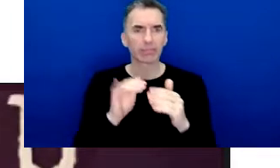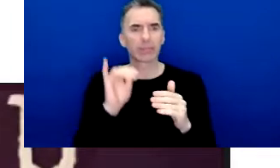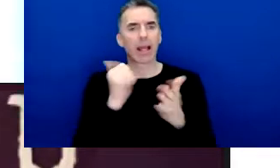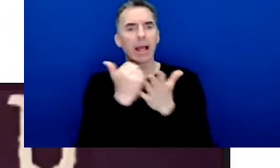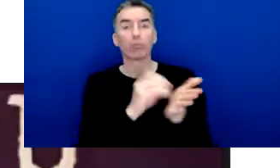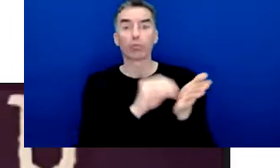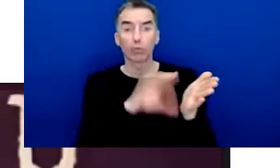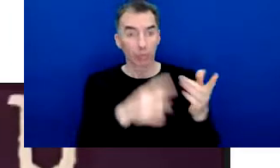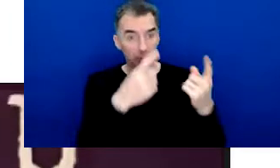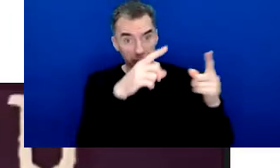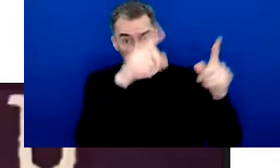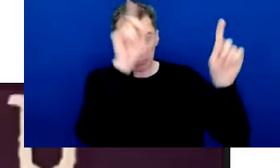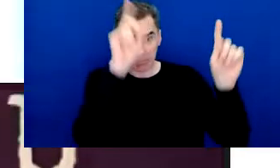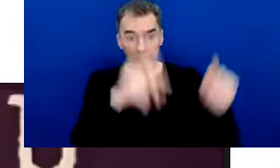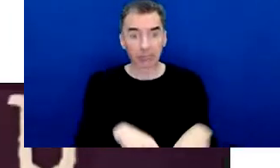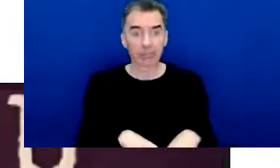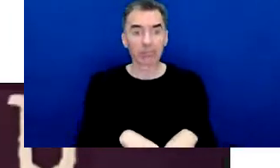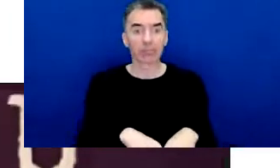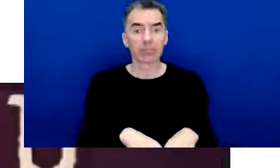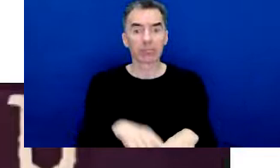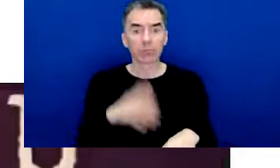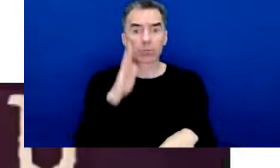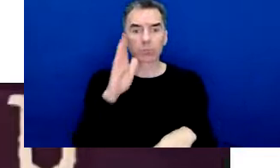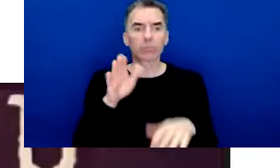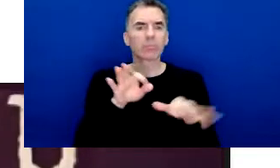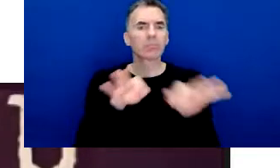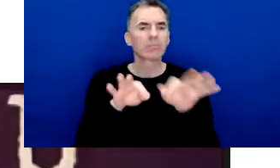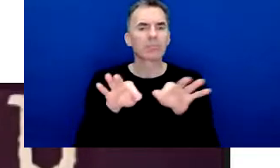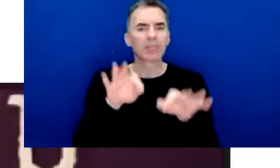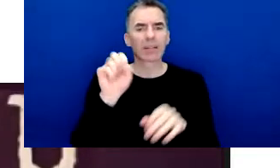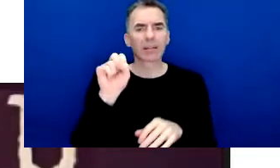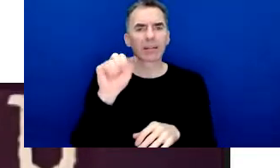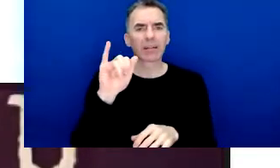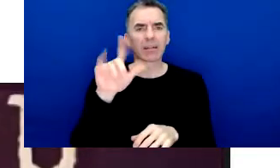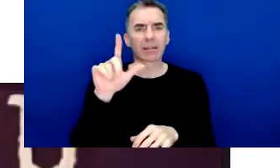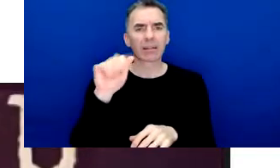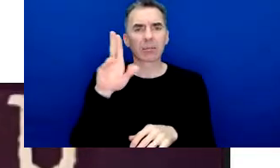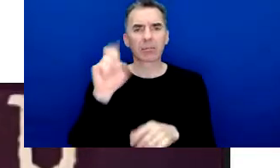We're going to provide elements of a strong syllabus. We want to share some syllabus statements to help students succeed.